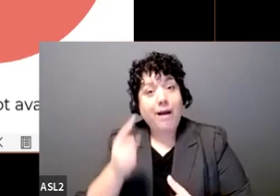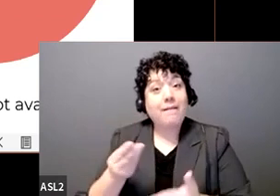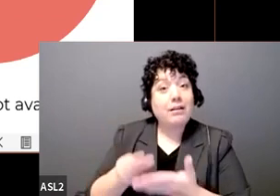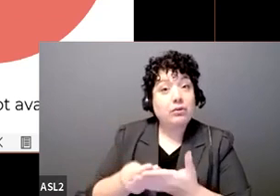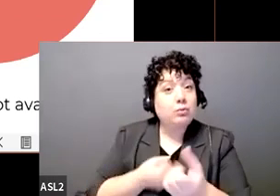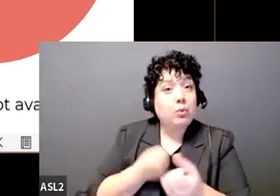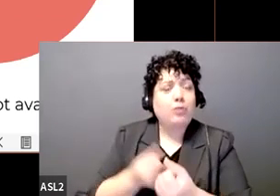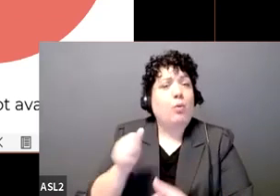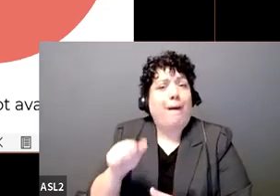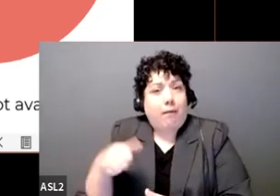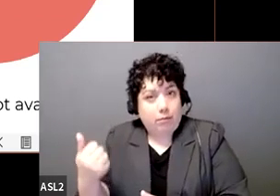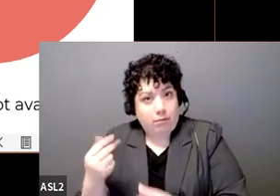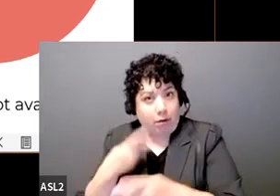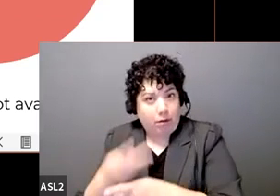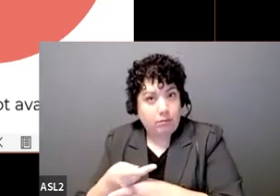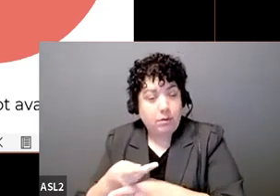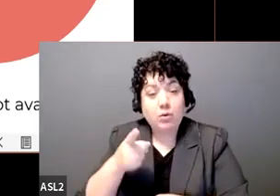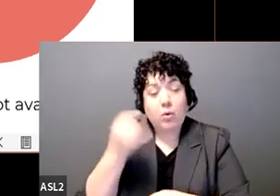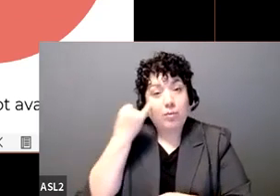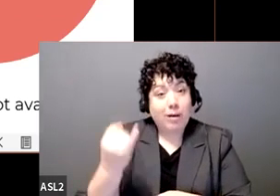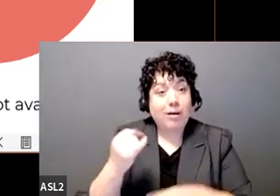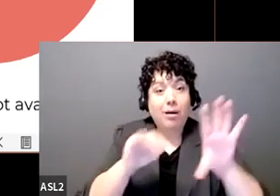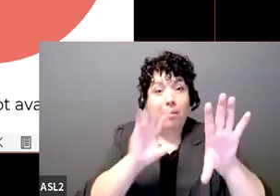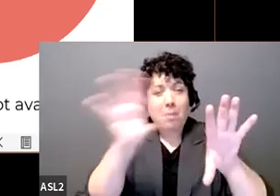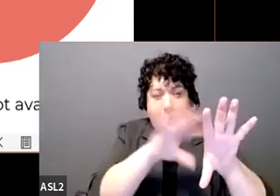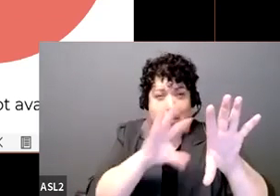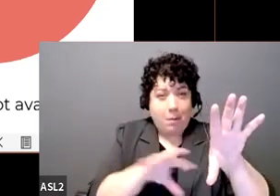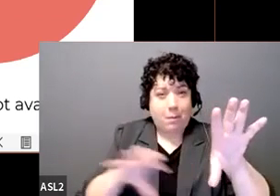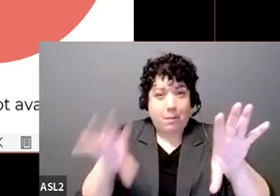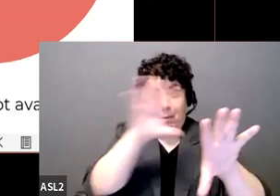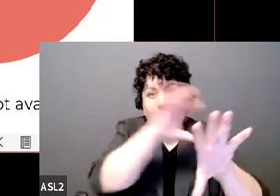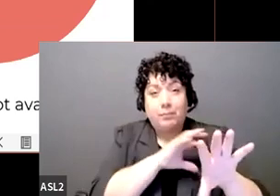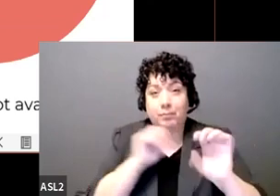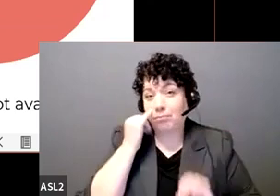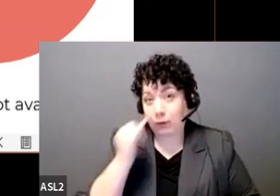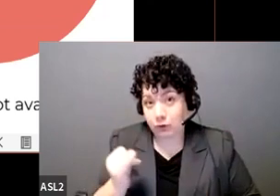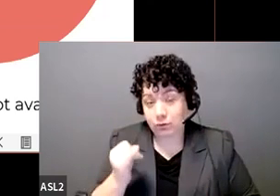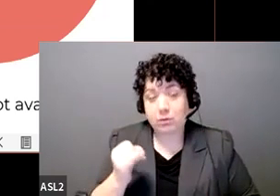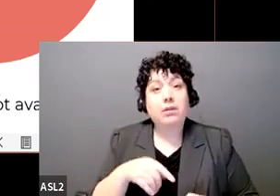so imagine this slide being full and full of bubbles they all have different providers